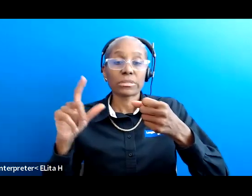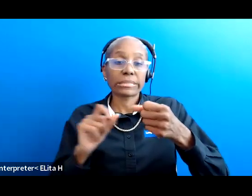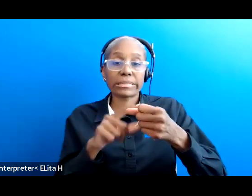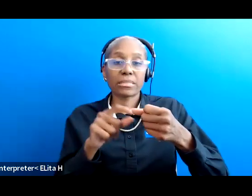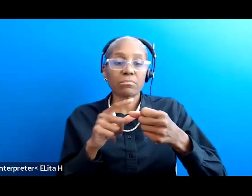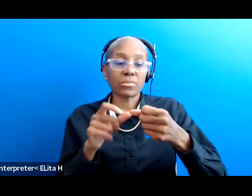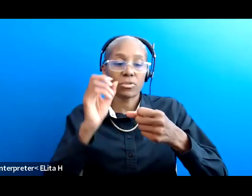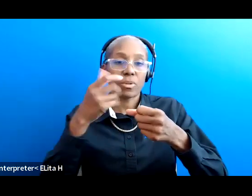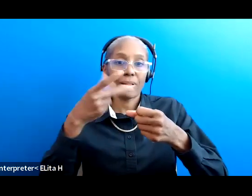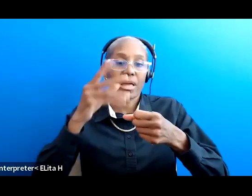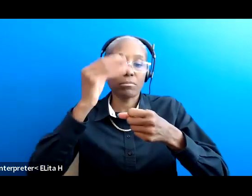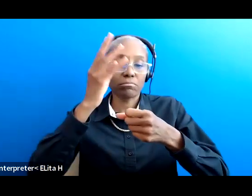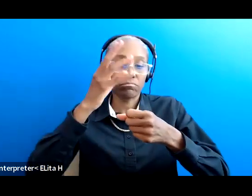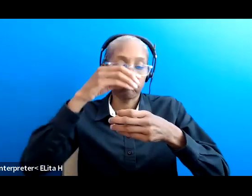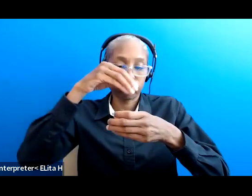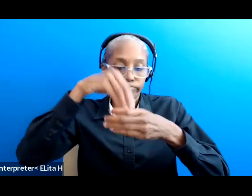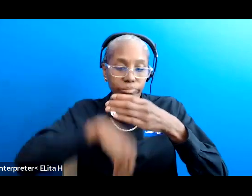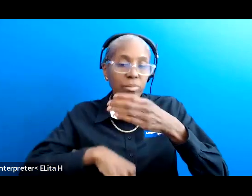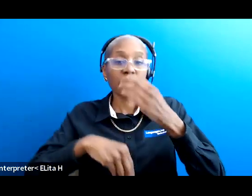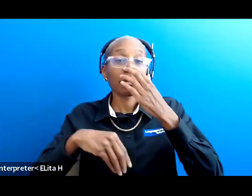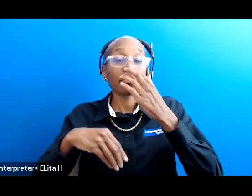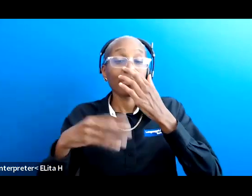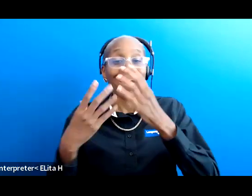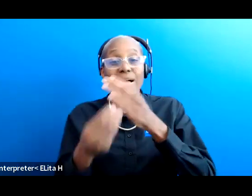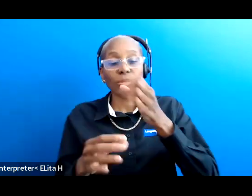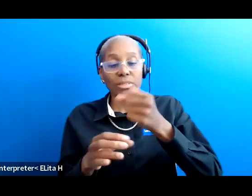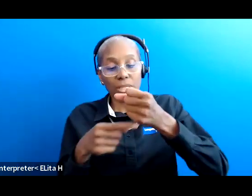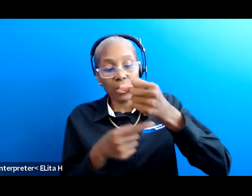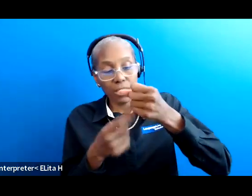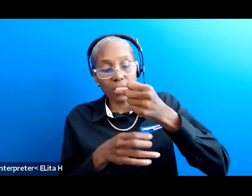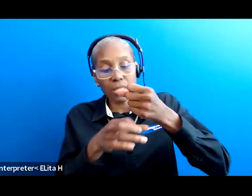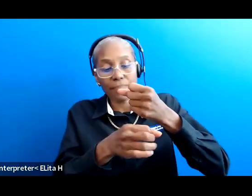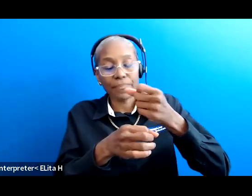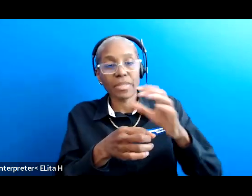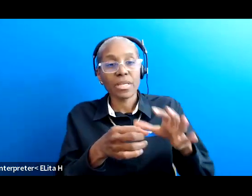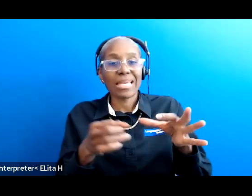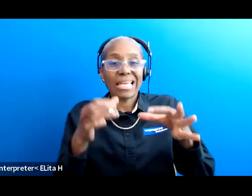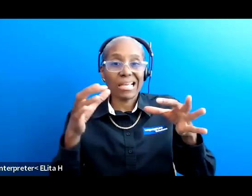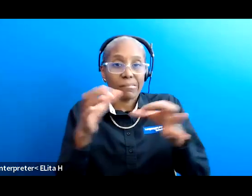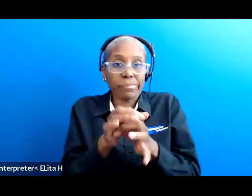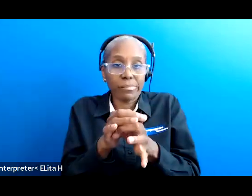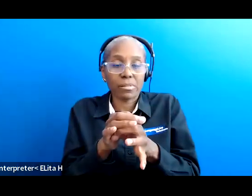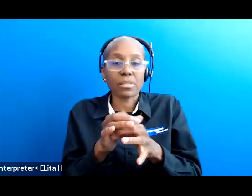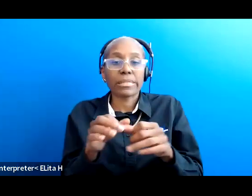That external sphincter sometimes clamps down and gets some spasticity into it.